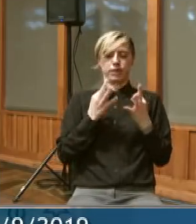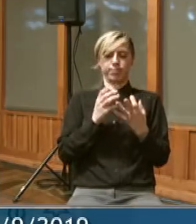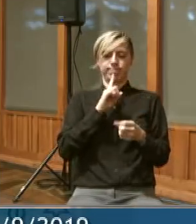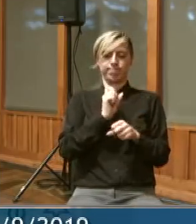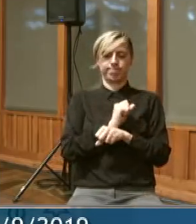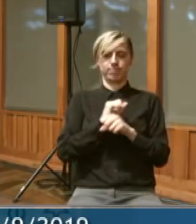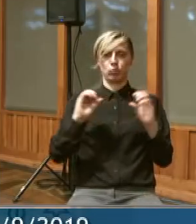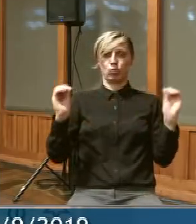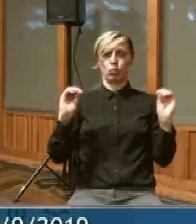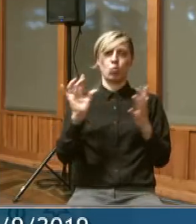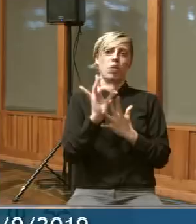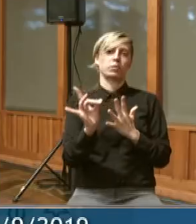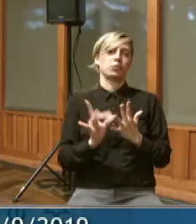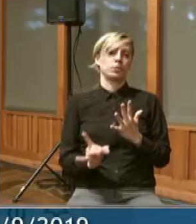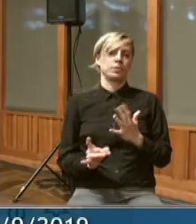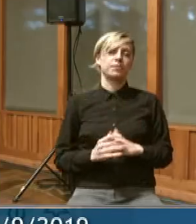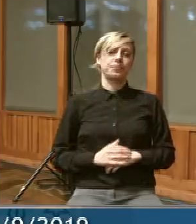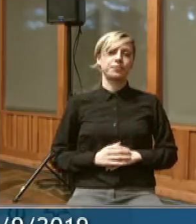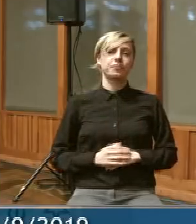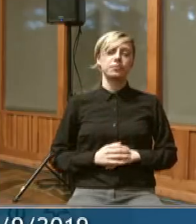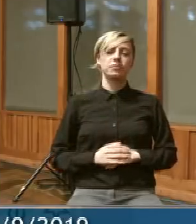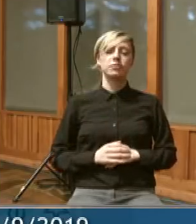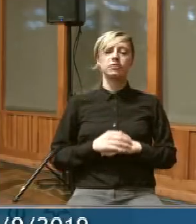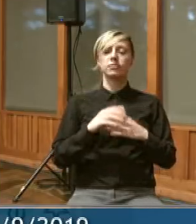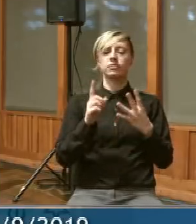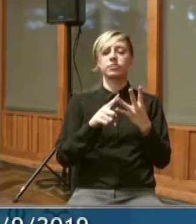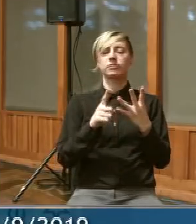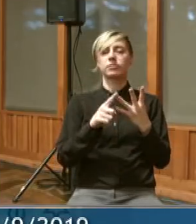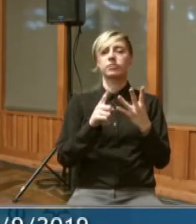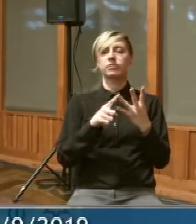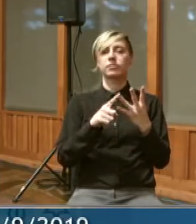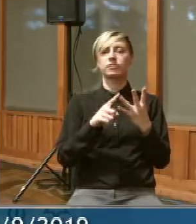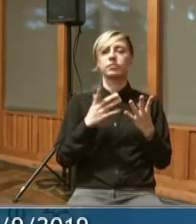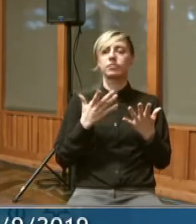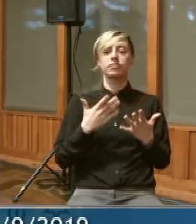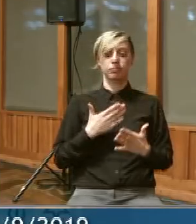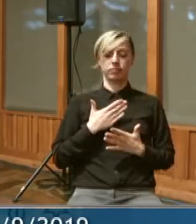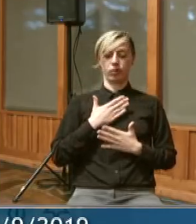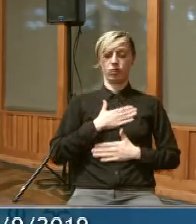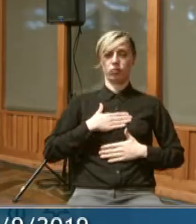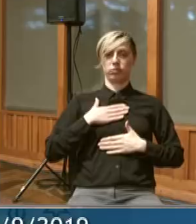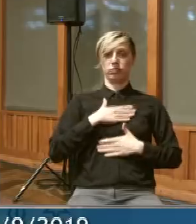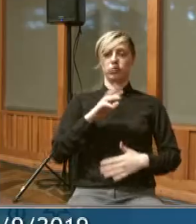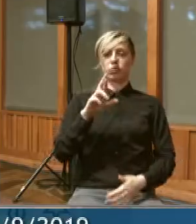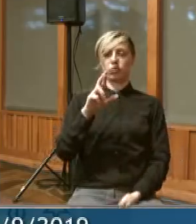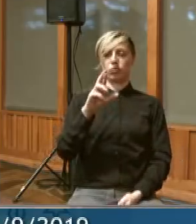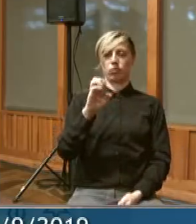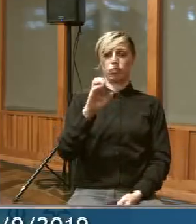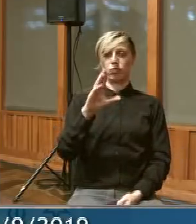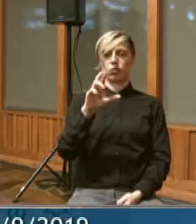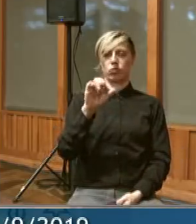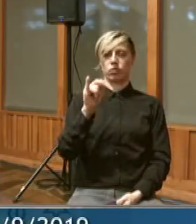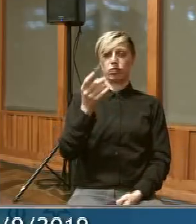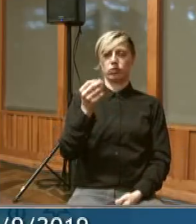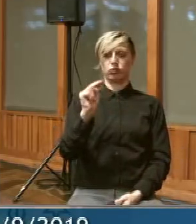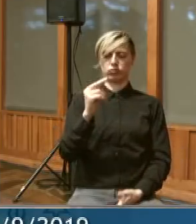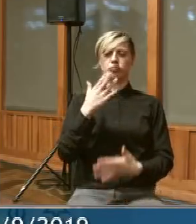LISTS AFTER THE SCHOOLS HAVE ALREADY FILLED UP. OUR FAMILIES LITERALLY HAVE NO OTHER PLACE TO GO.